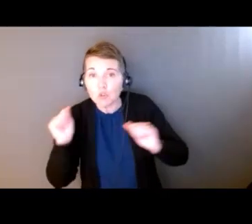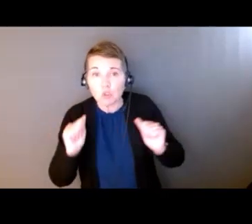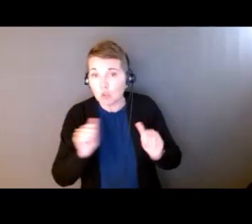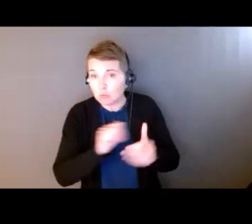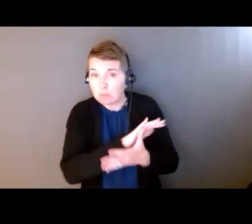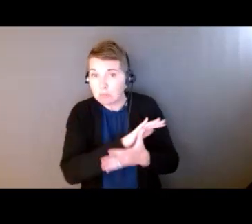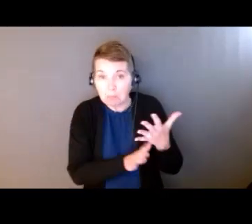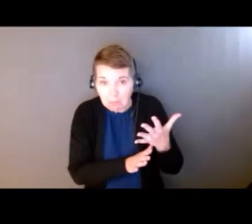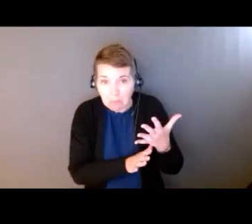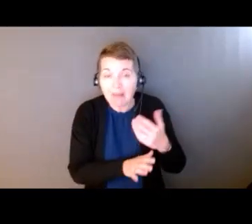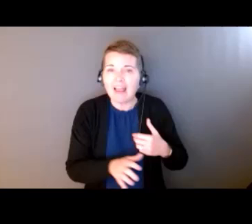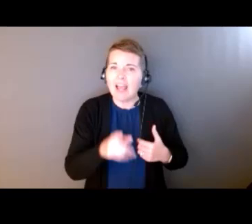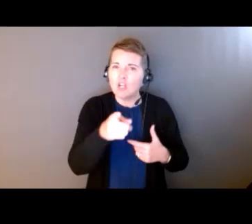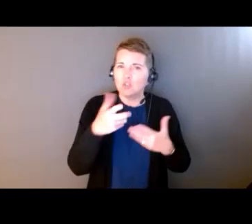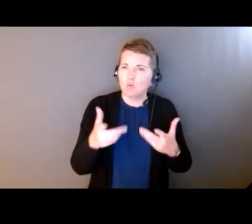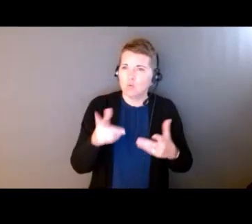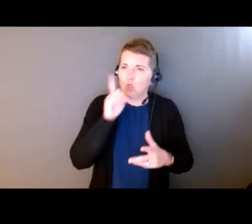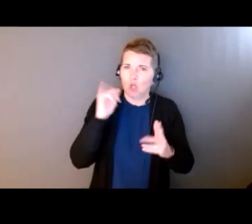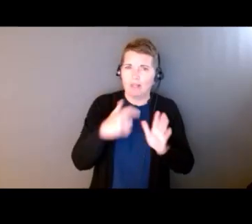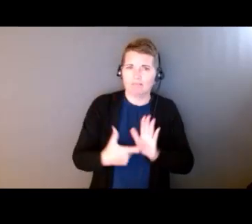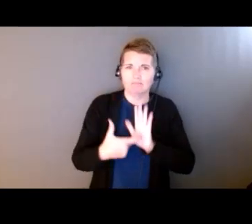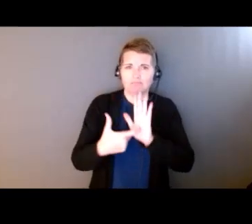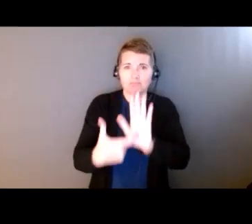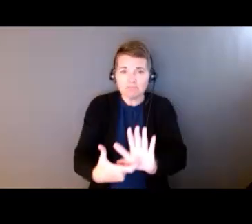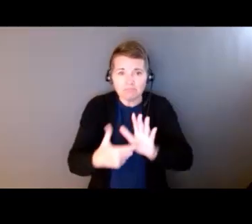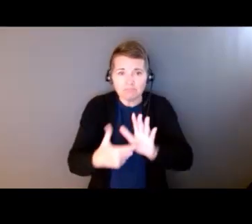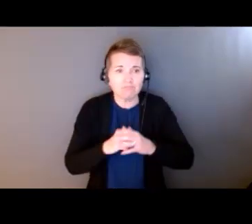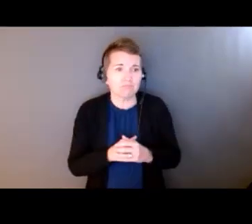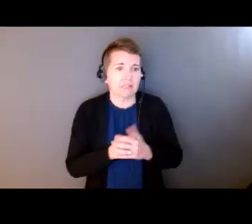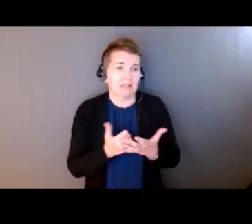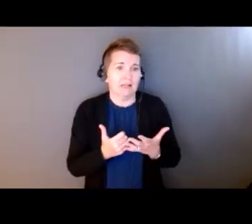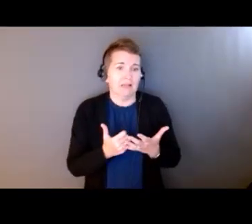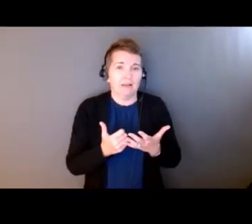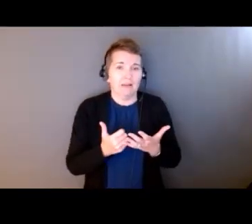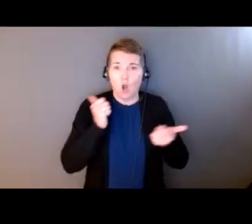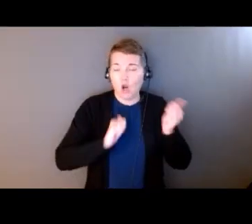exhibition, presentation, circulation of an artistic work, let's say in the case of